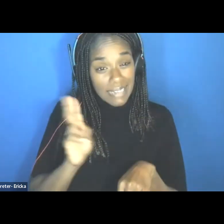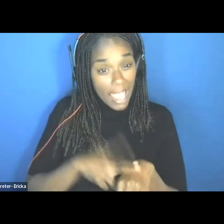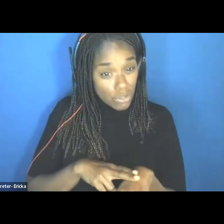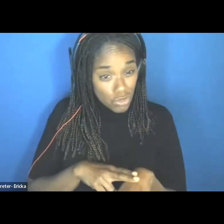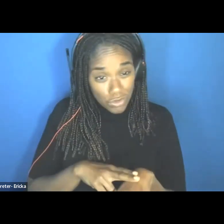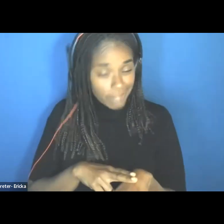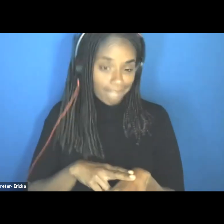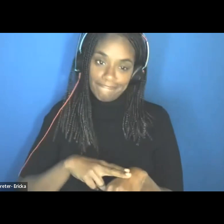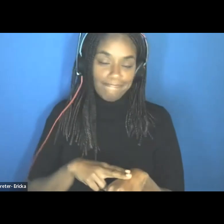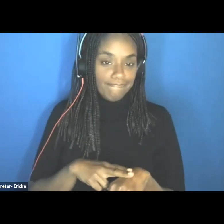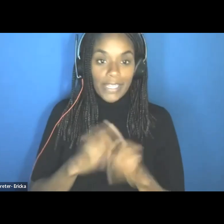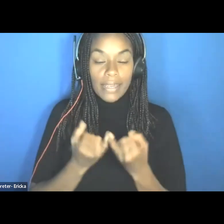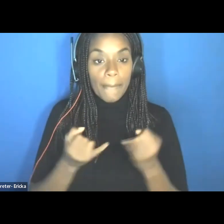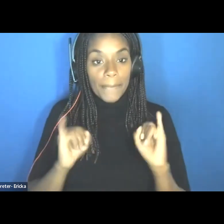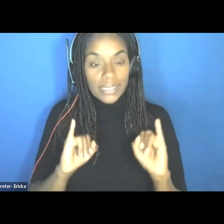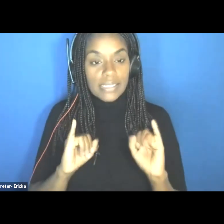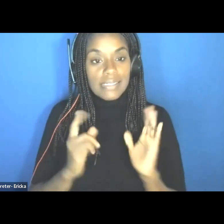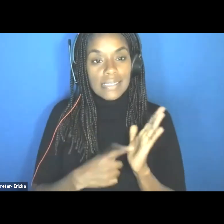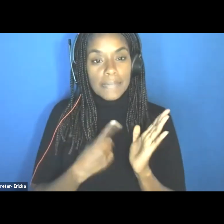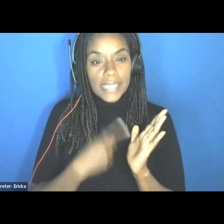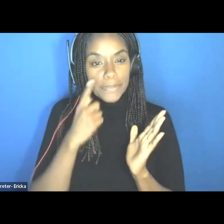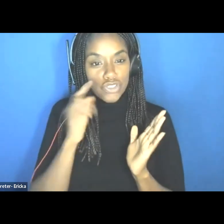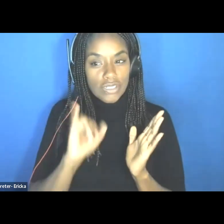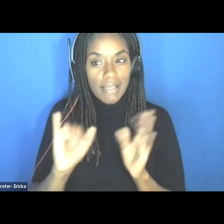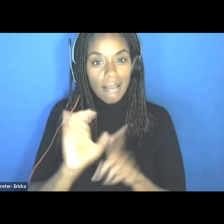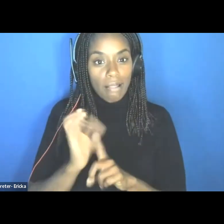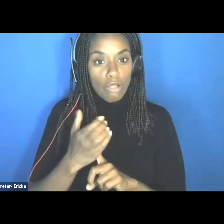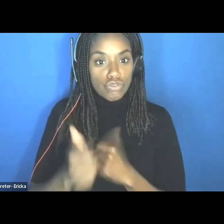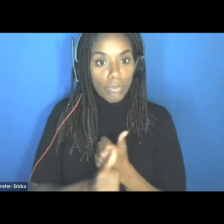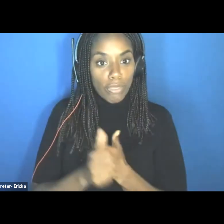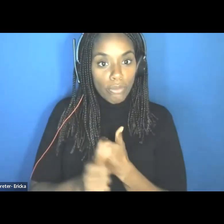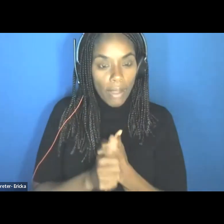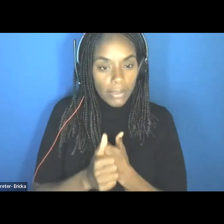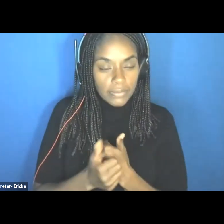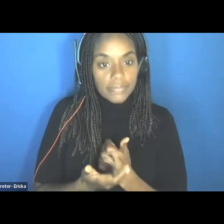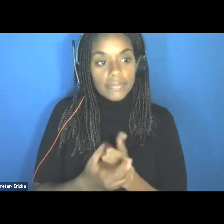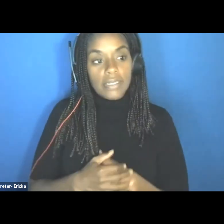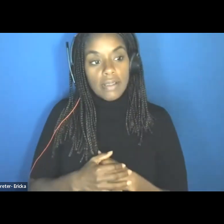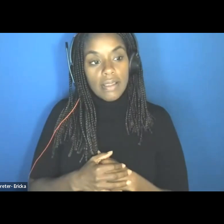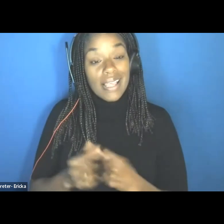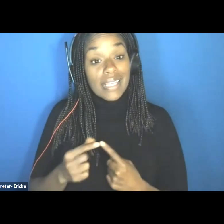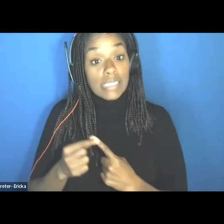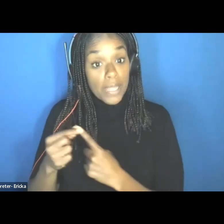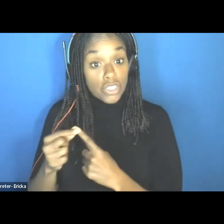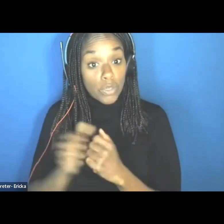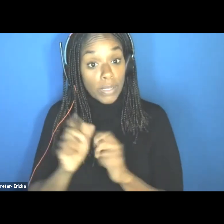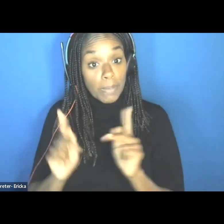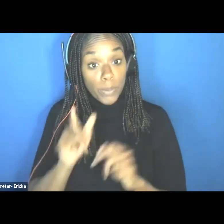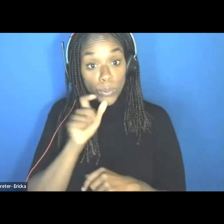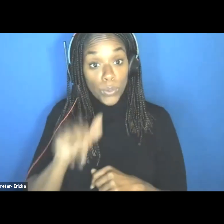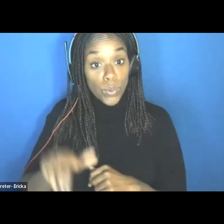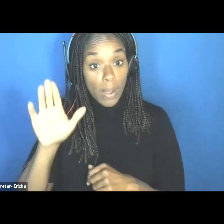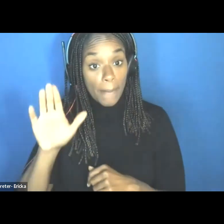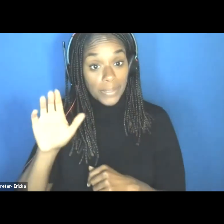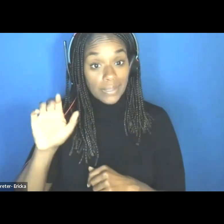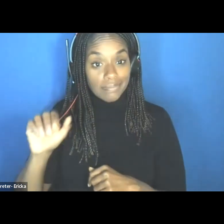However, I want you to know that the word "independence" doesn't necessarily come natural to my culture.